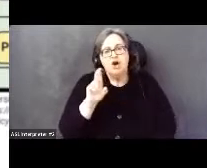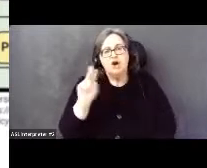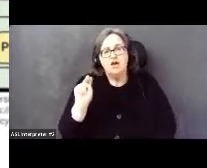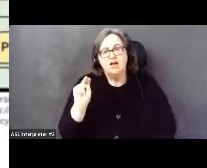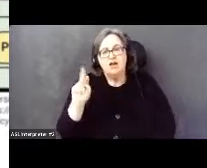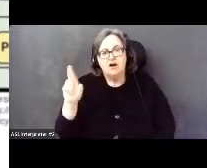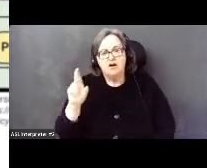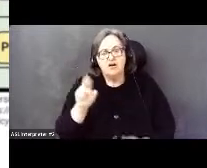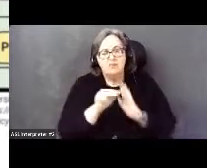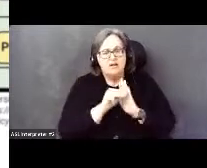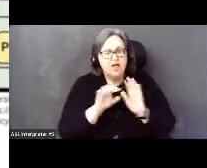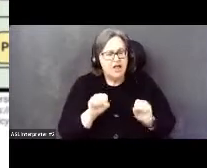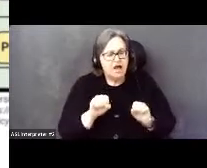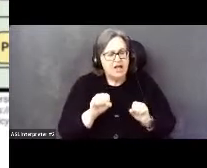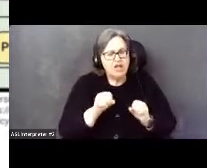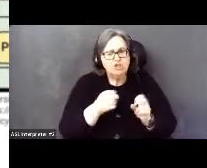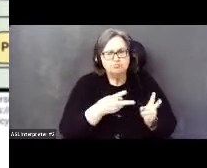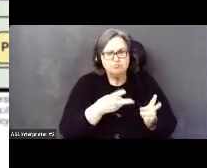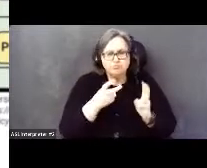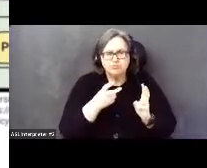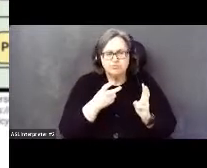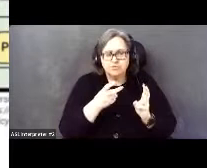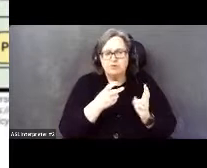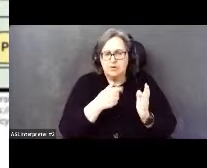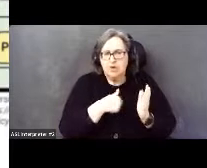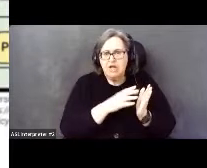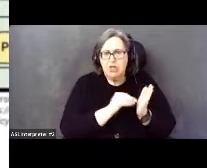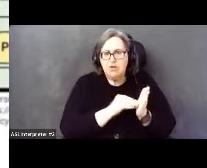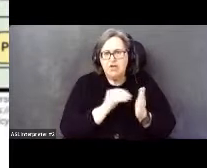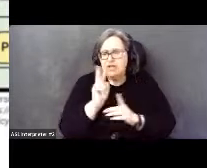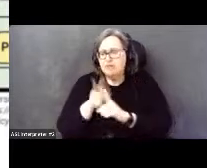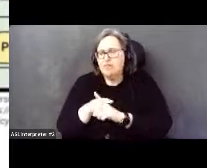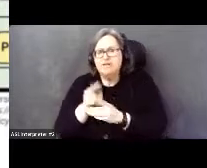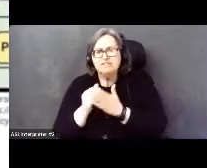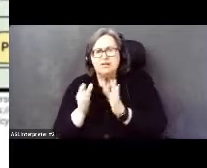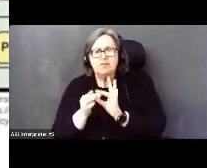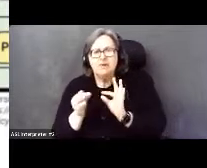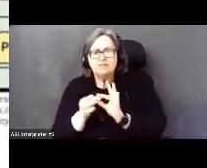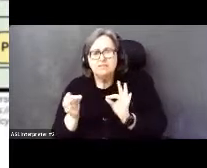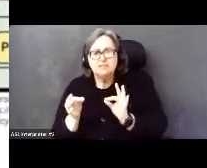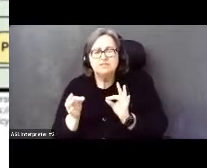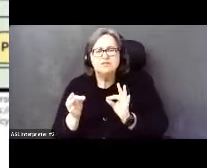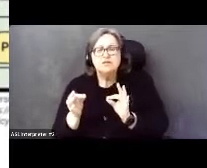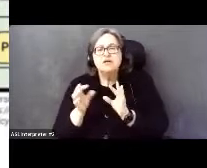from there and think about how that might apply to some of the messaging and the real key points that I would like